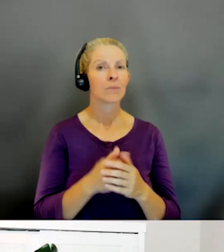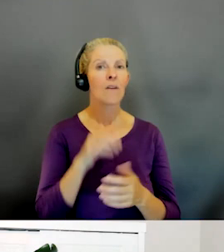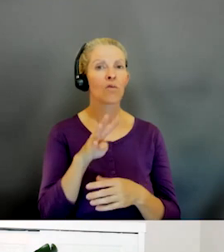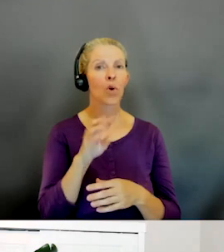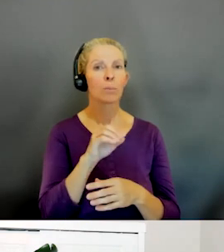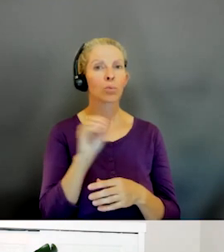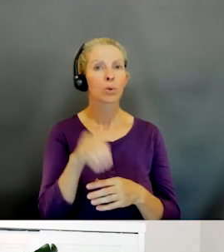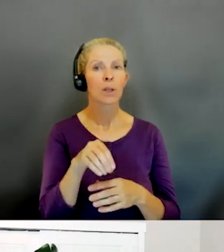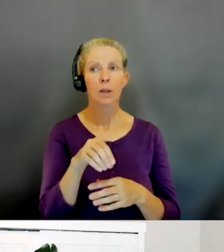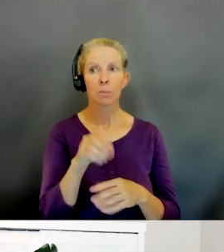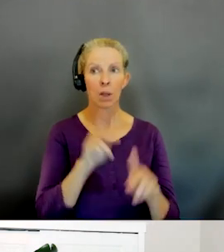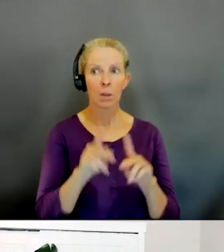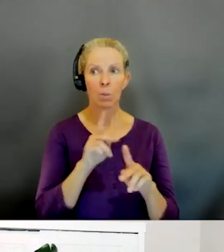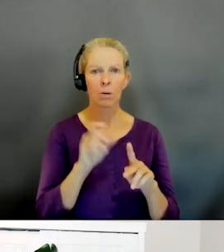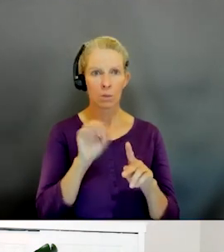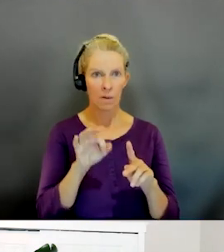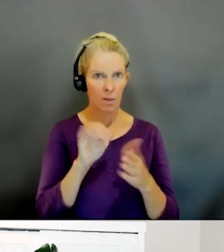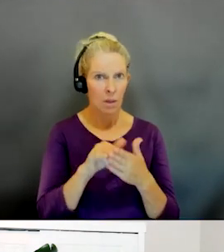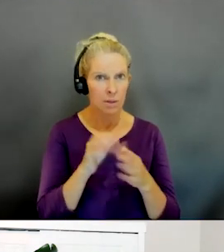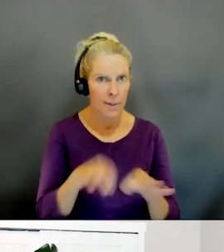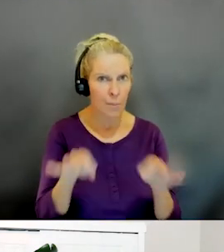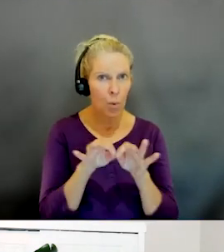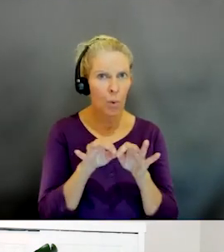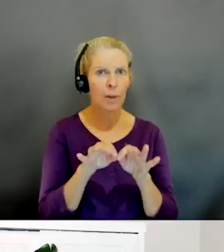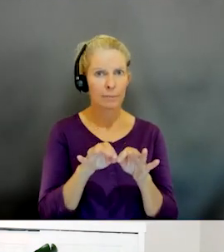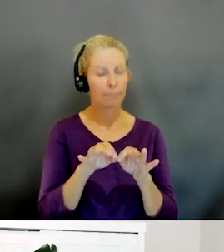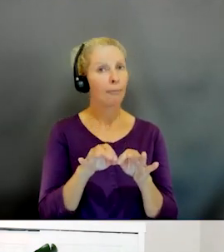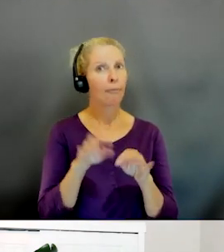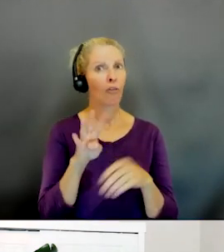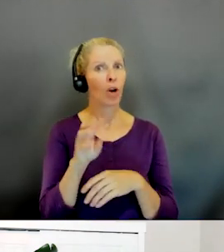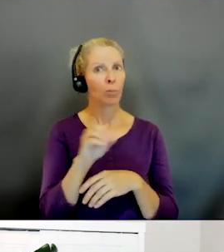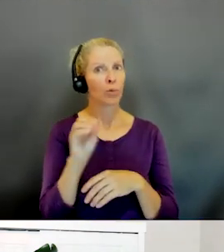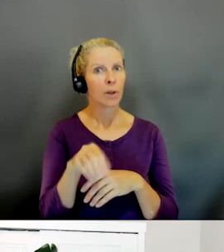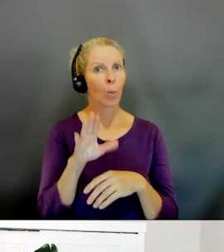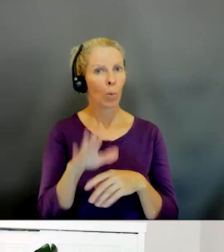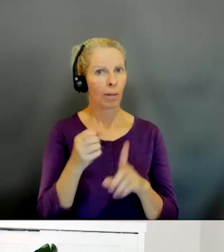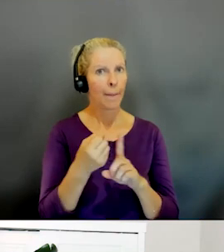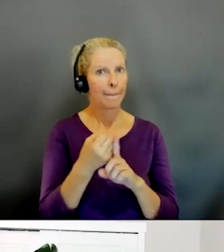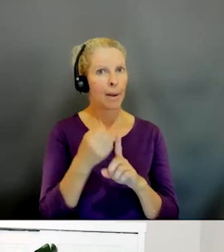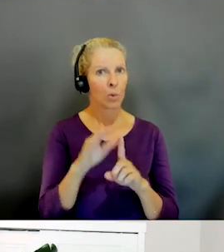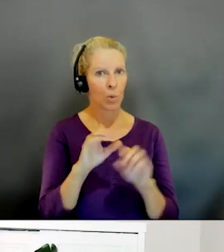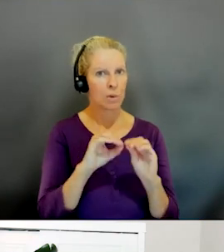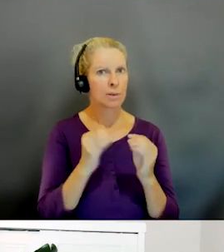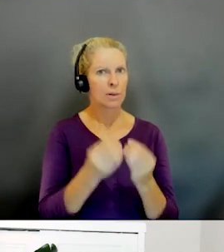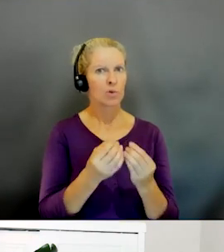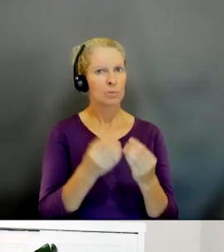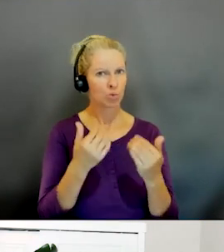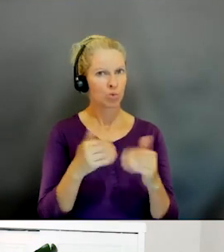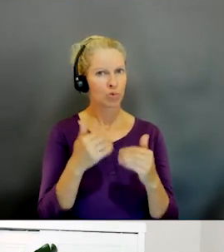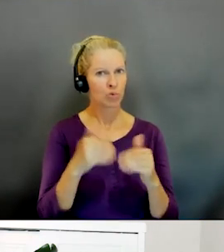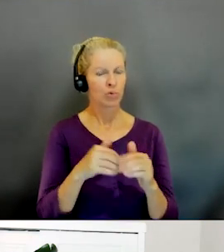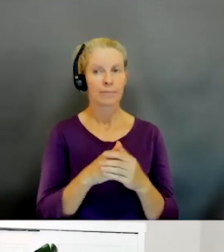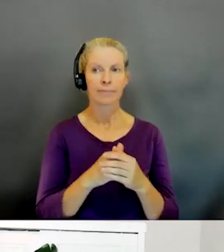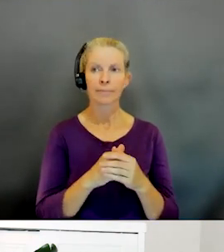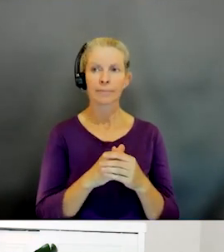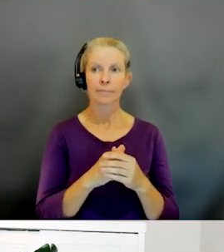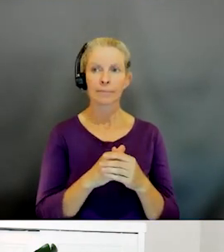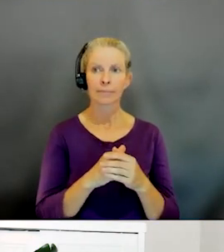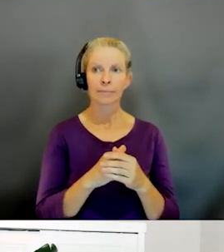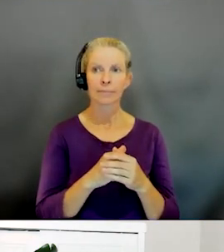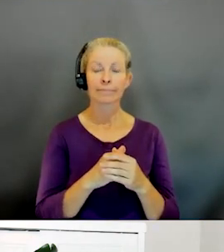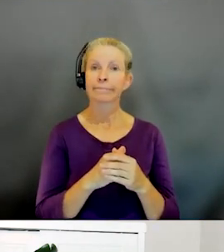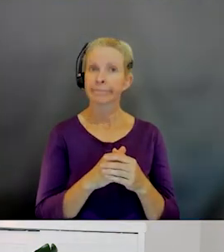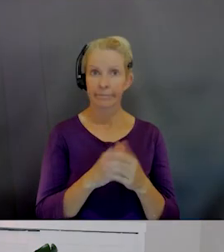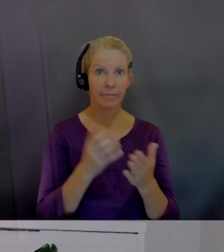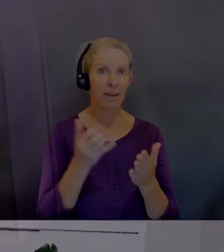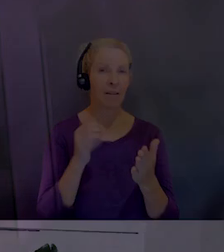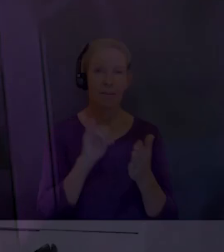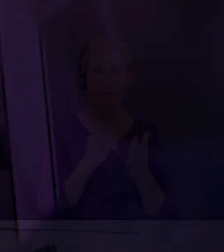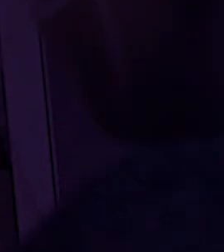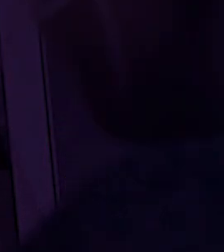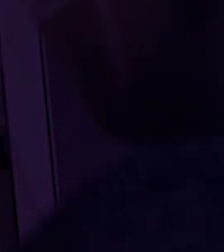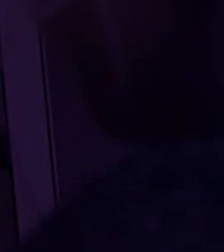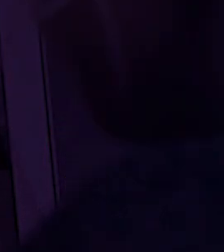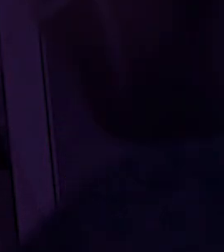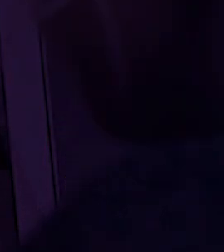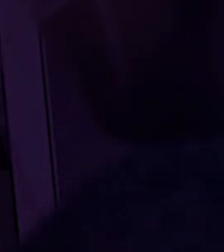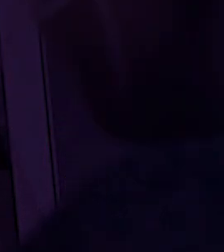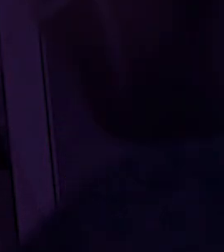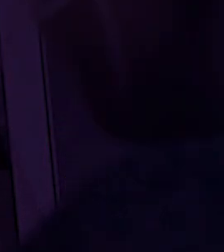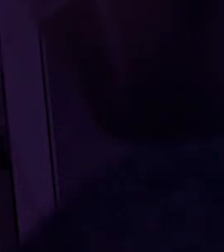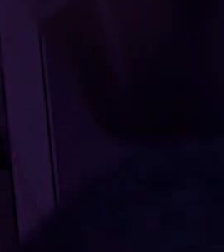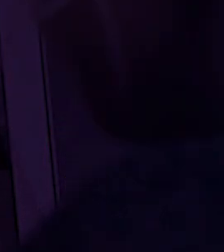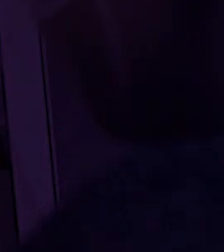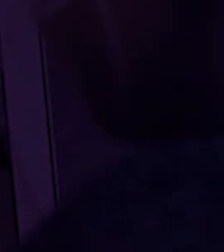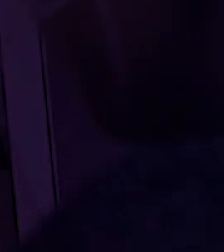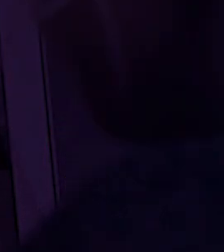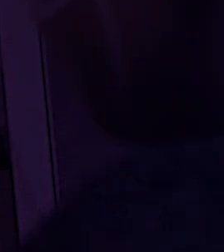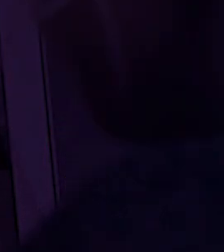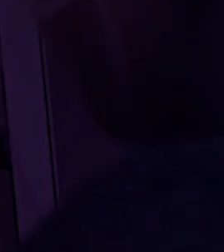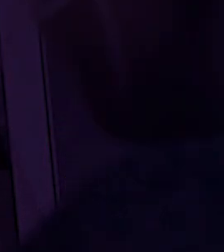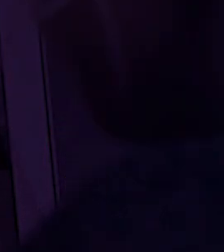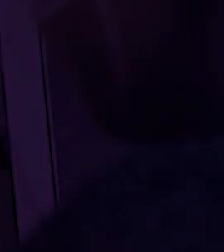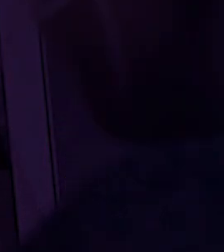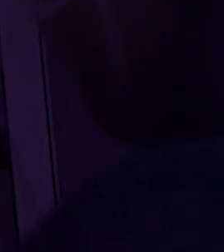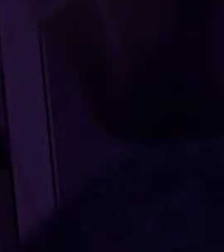to you and will have a great impact on your organization, then that is the key.